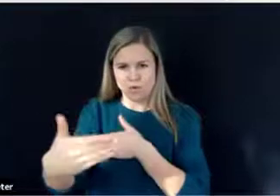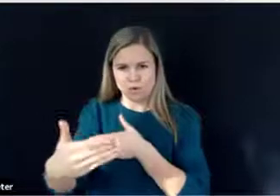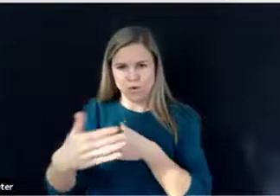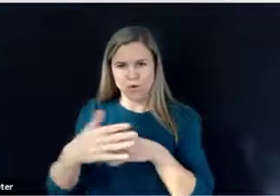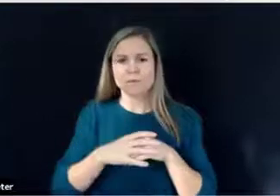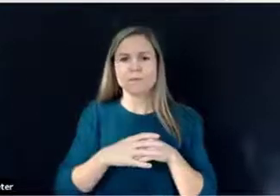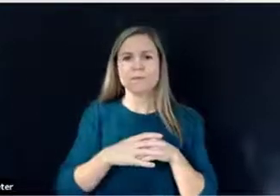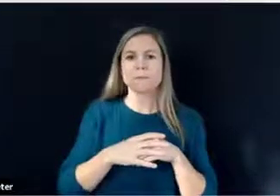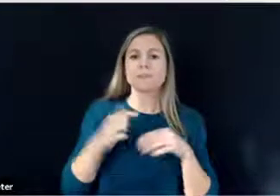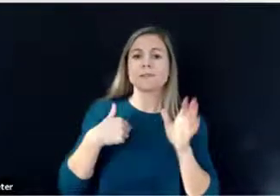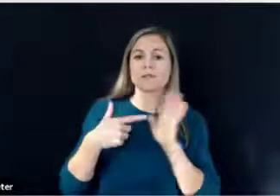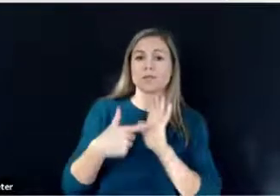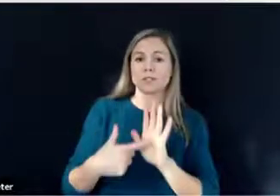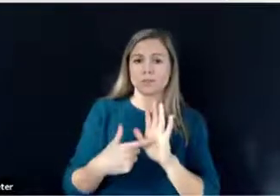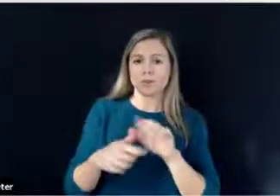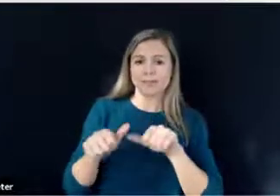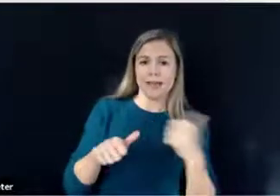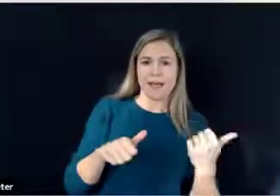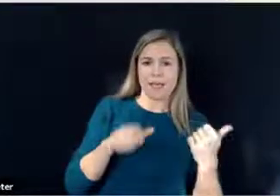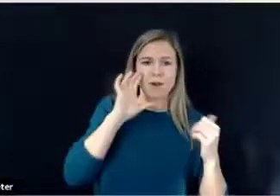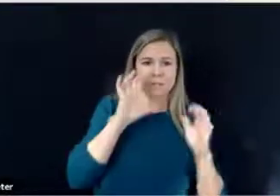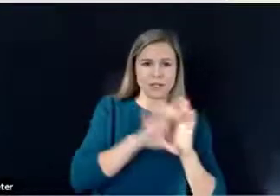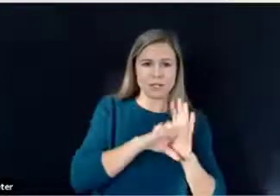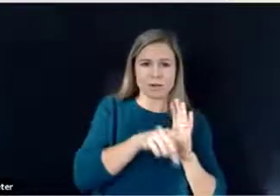And that's because they had just participated